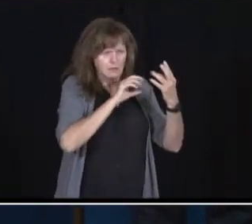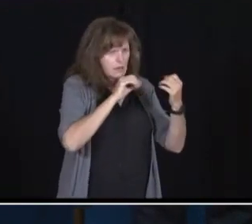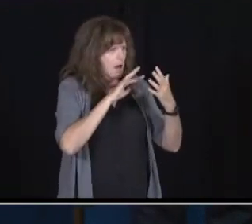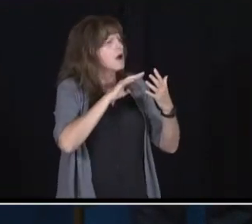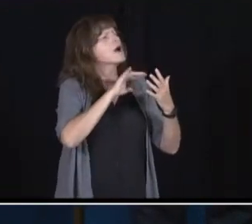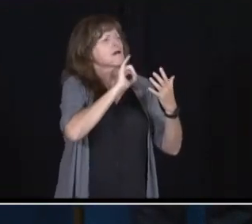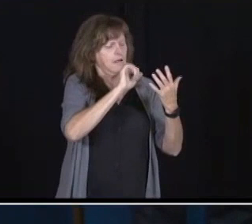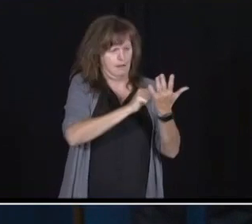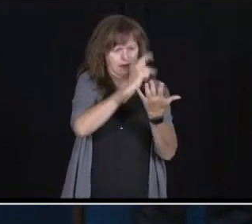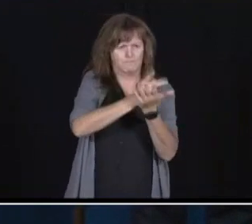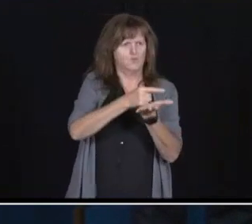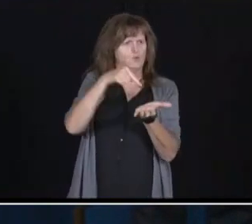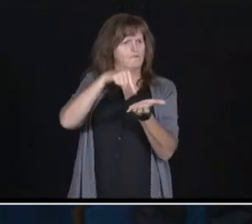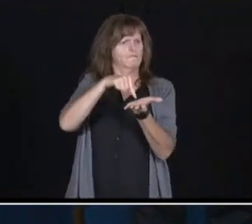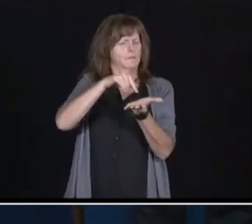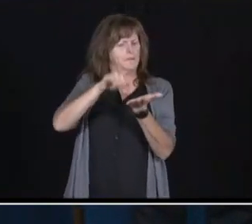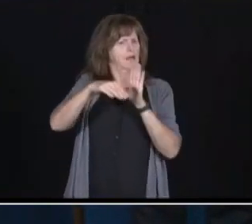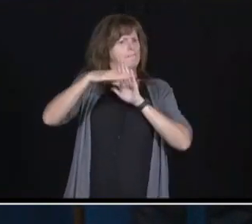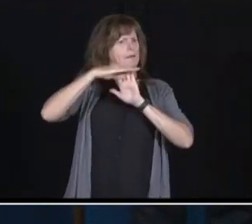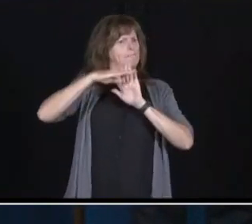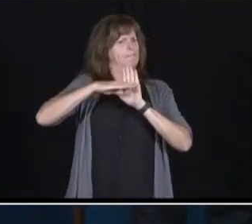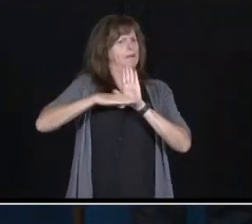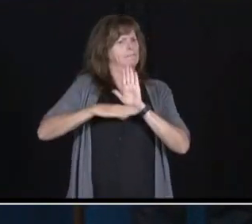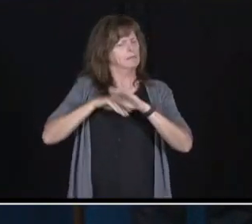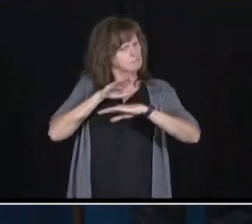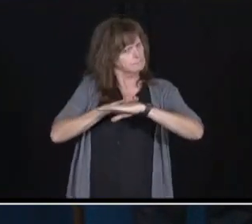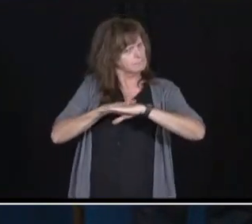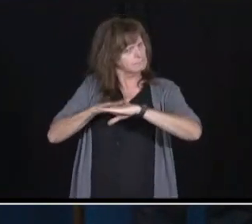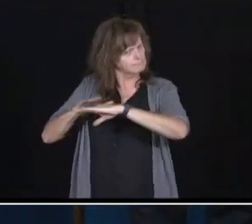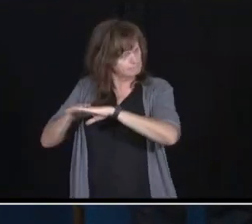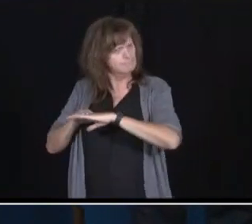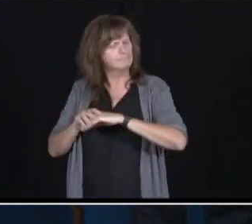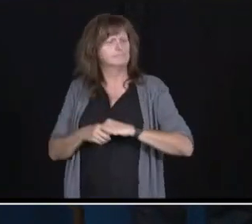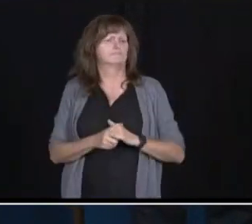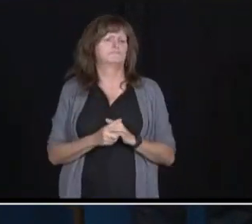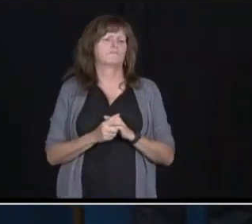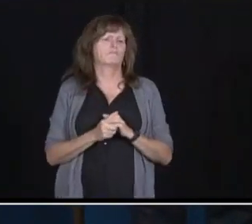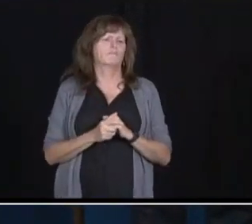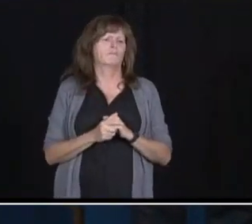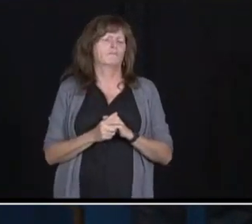input and put their stamp of approval on all of the guidelines.